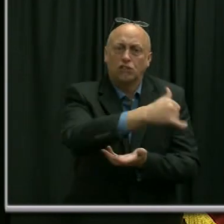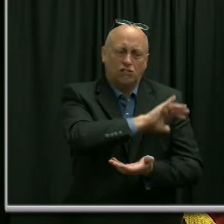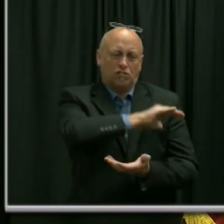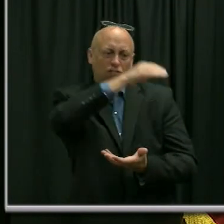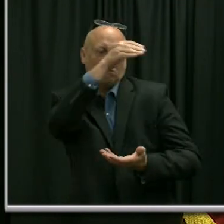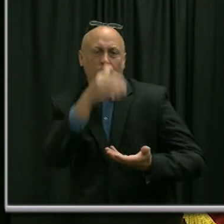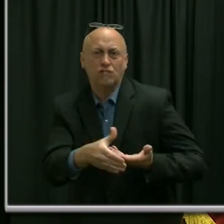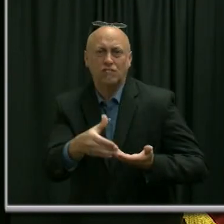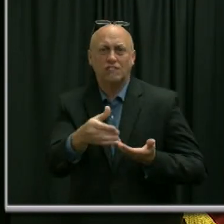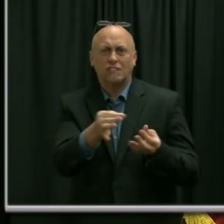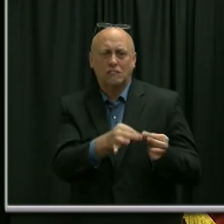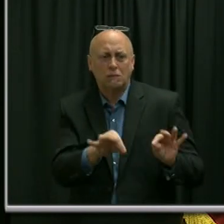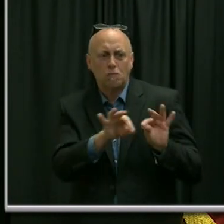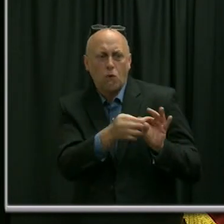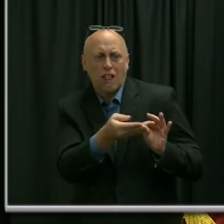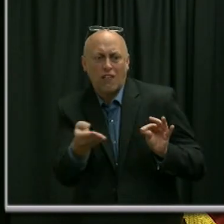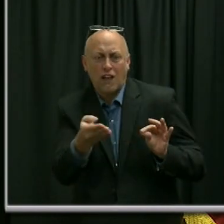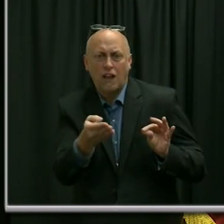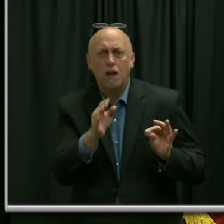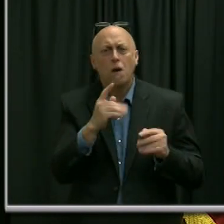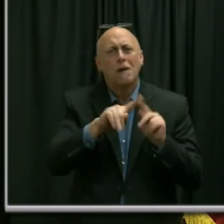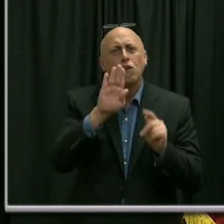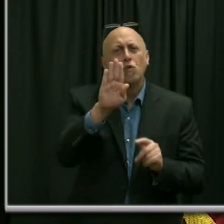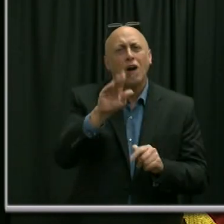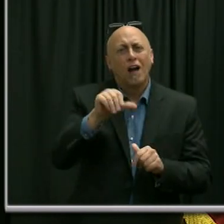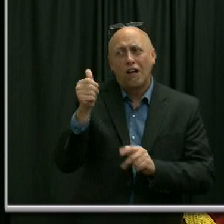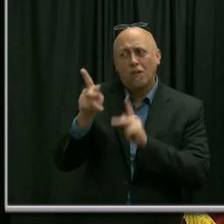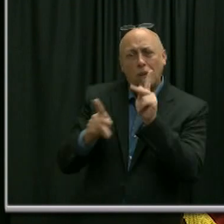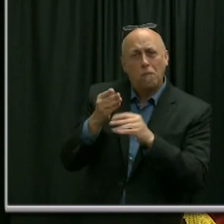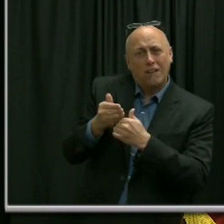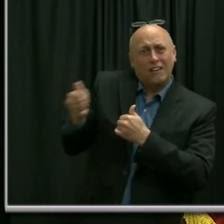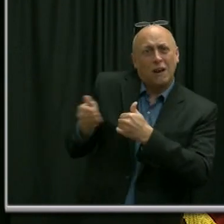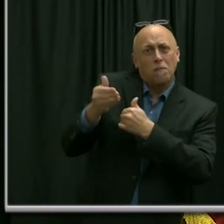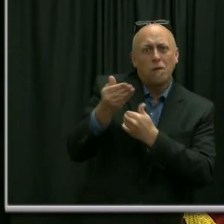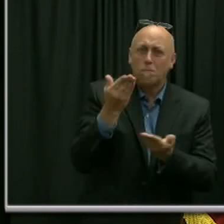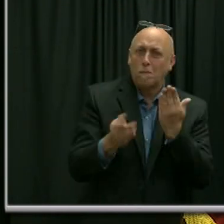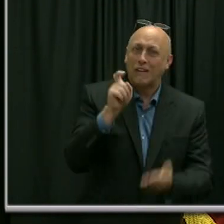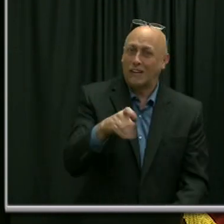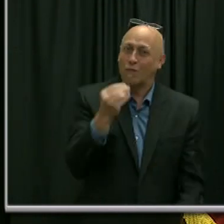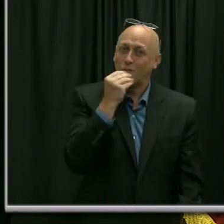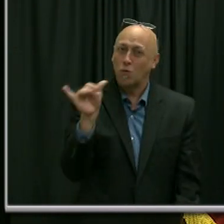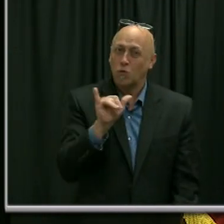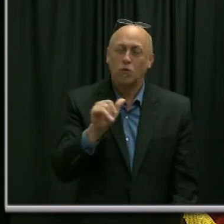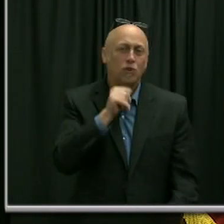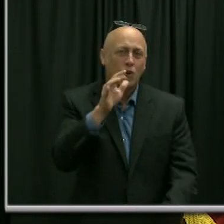IS NO NEED TO STOCKPILE ESSENTIAL ITEMS THAT MIGHT BE